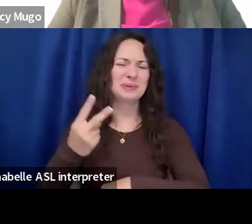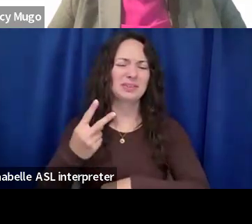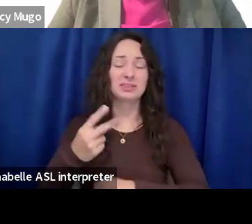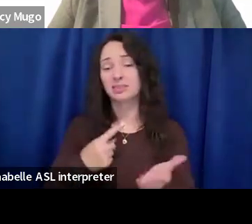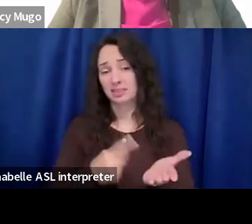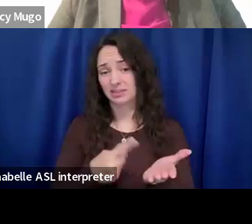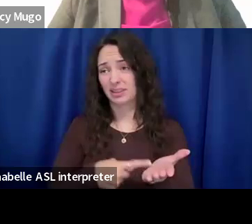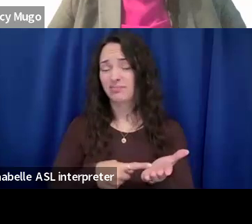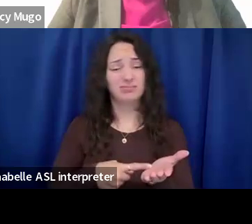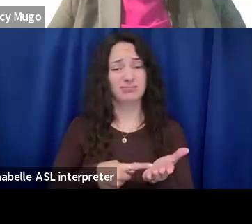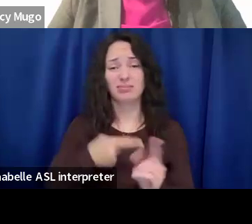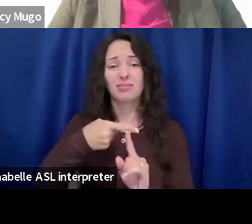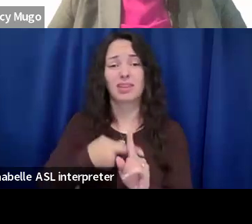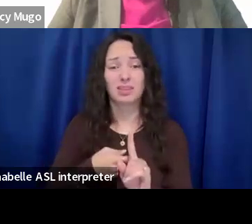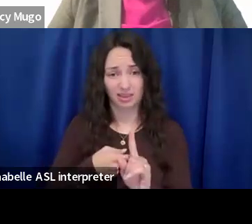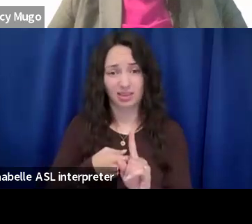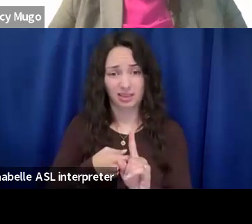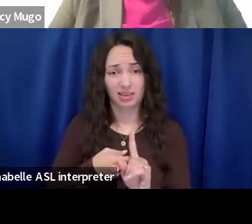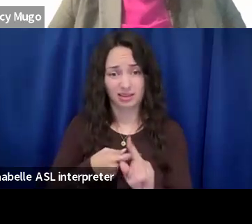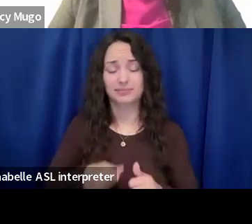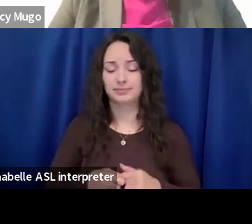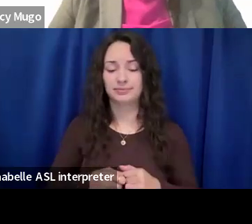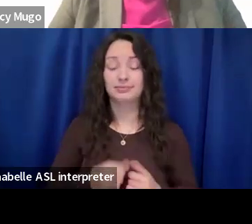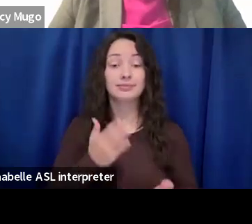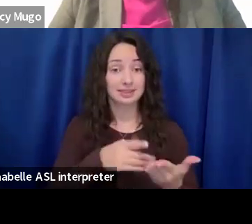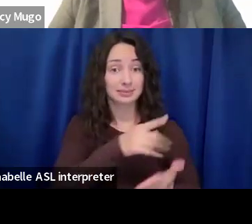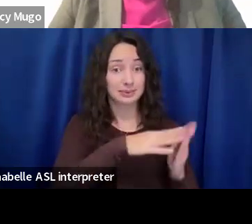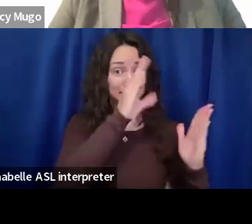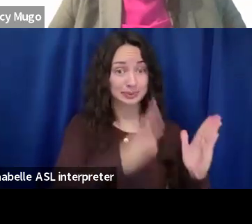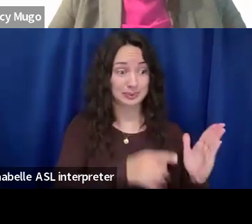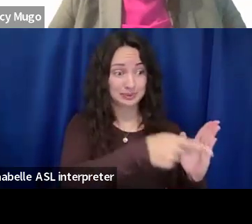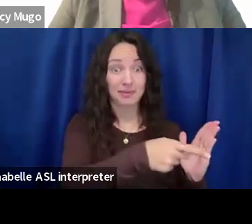it would take a whole month. And you do have students who are eligible but they don't want to fill out the FAFSA